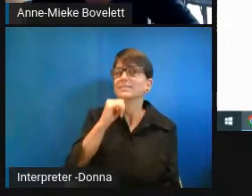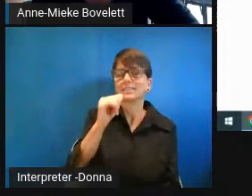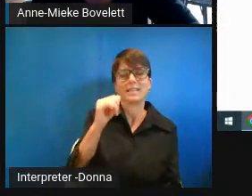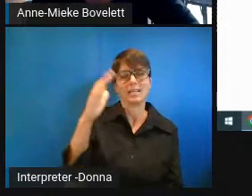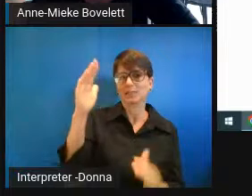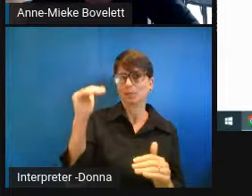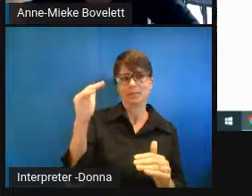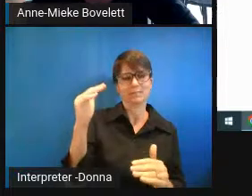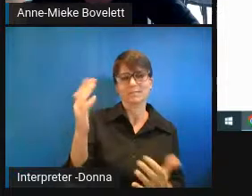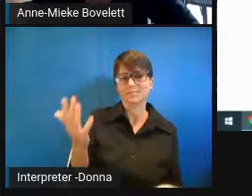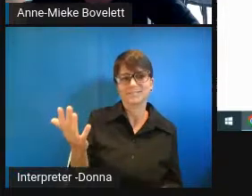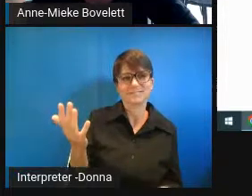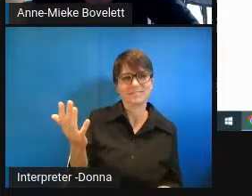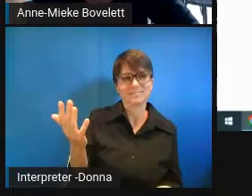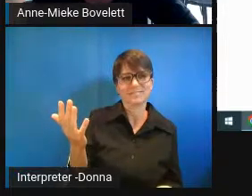Lazar Bulatovic: Yes!